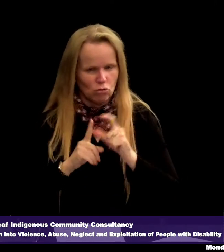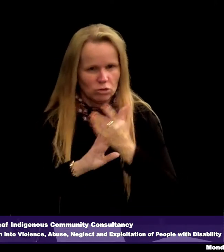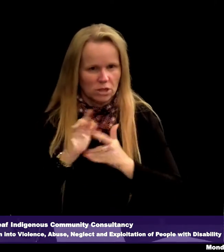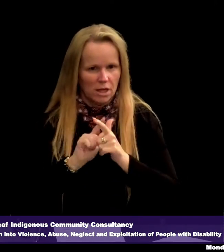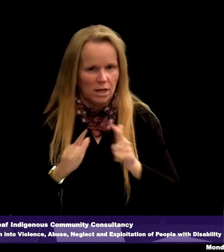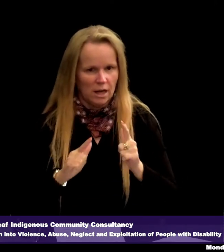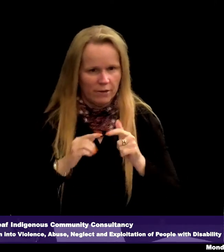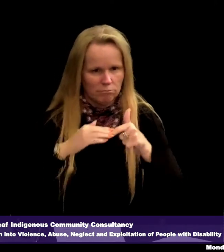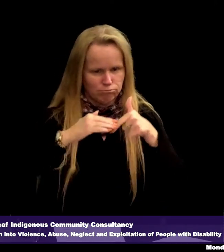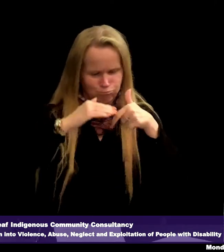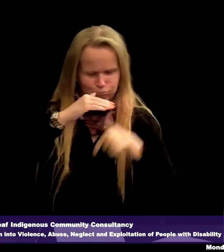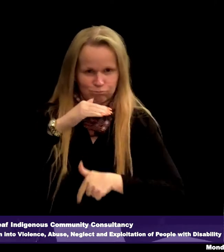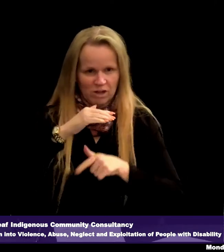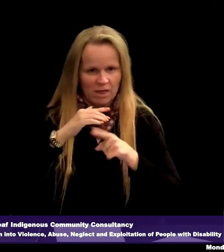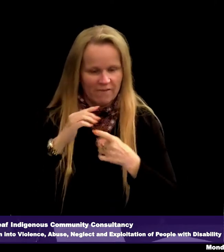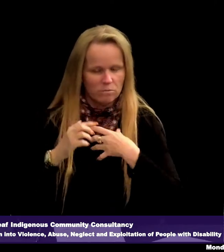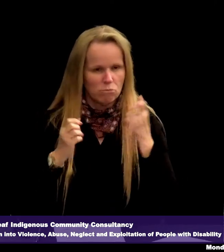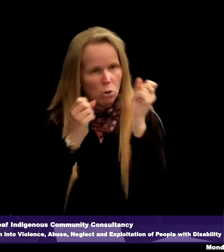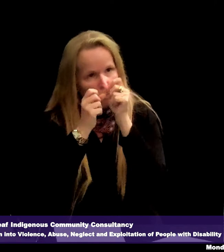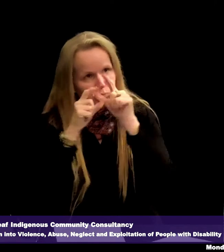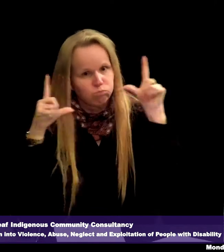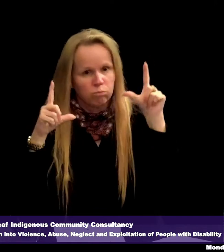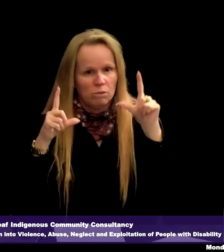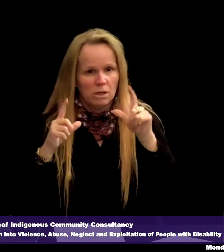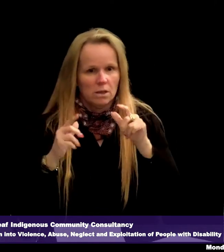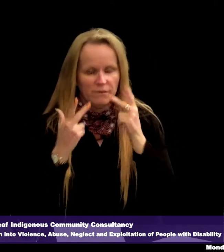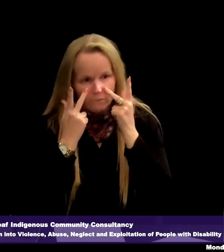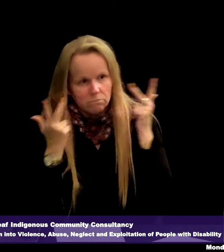really rich cultural sign languages that are very detailed and complex.